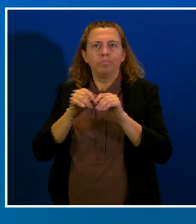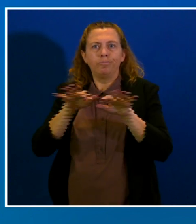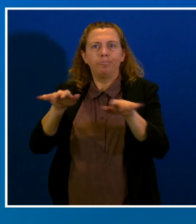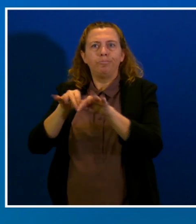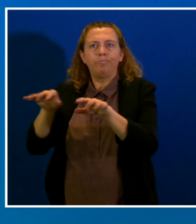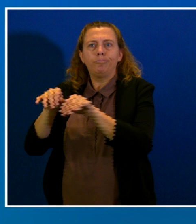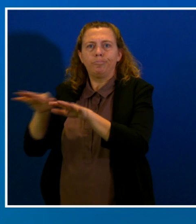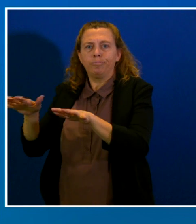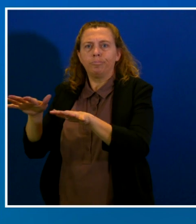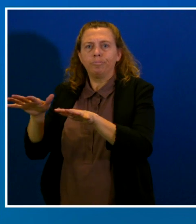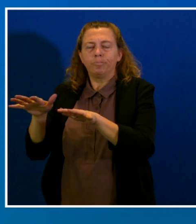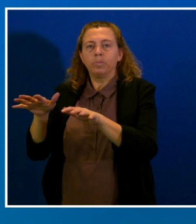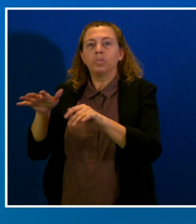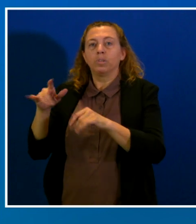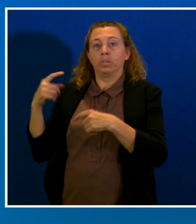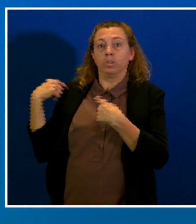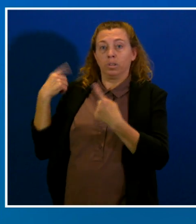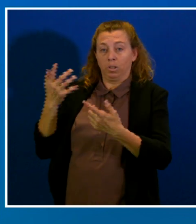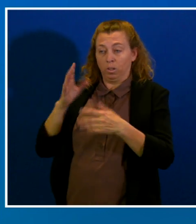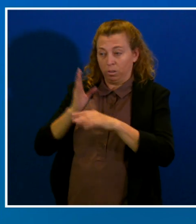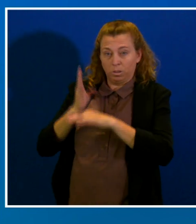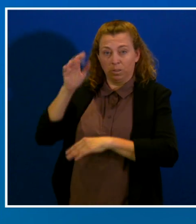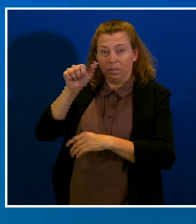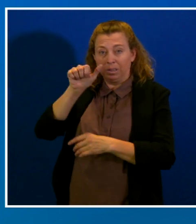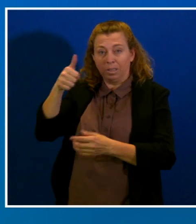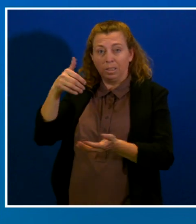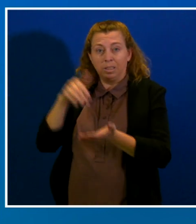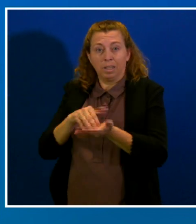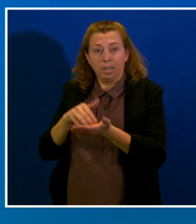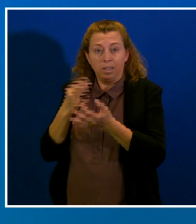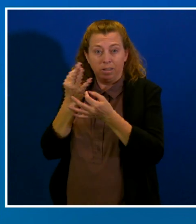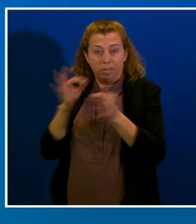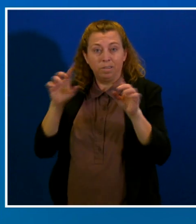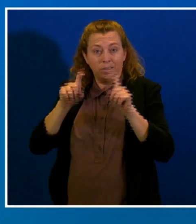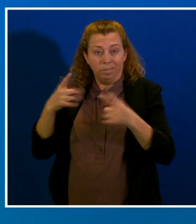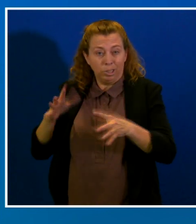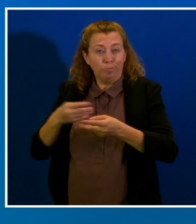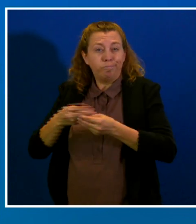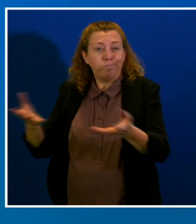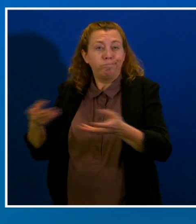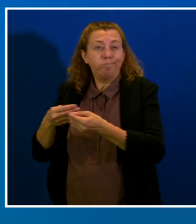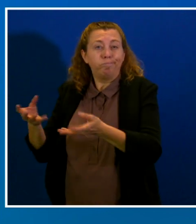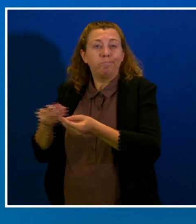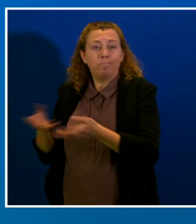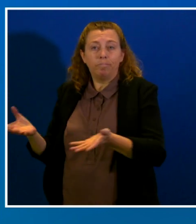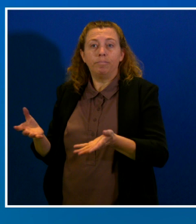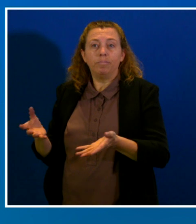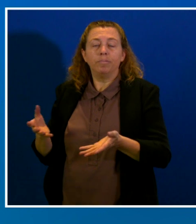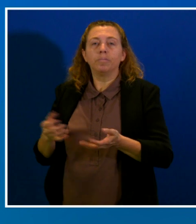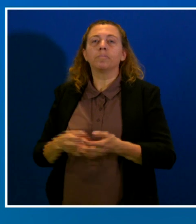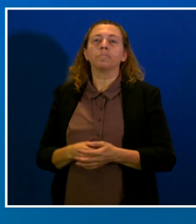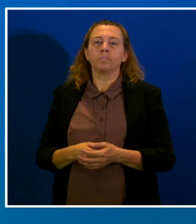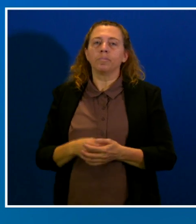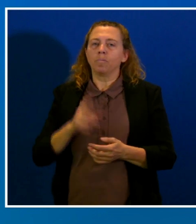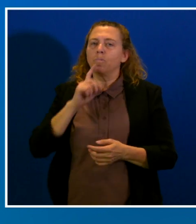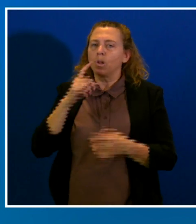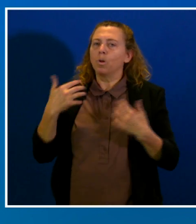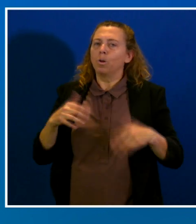tests since it opened in January. Proud of the excellent and compassionate service that our